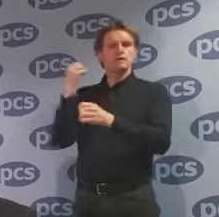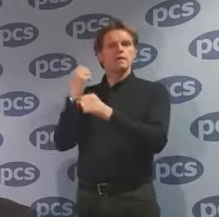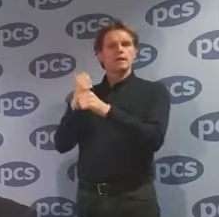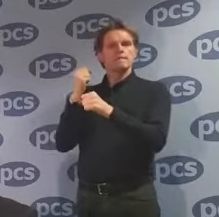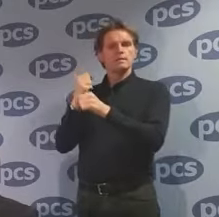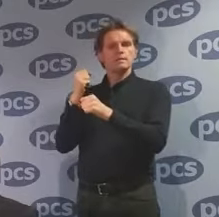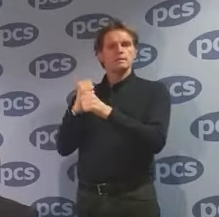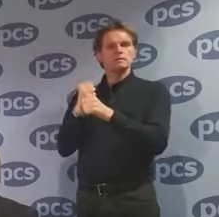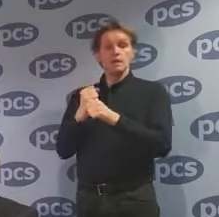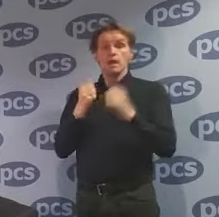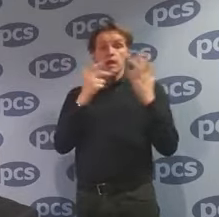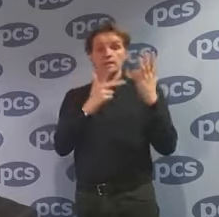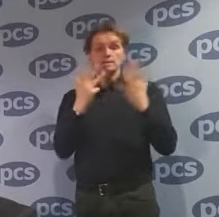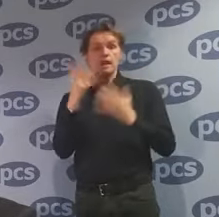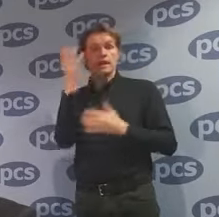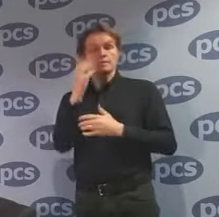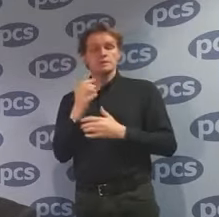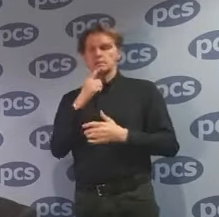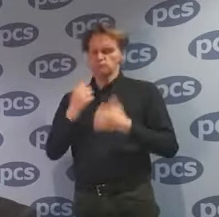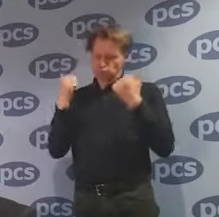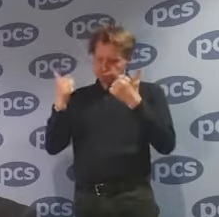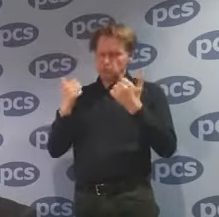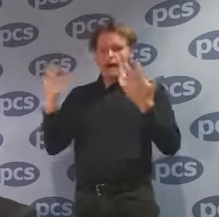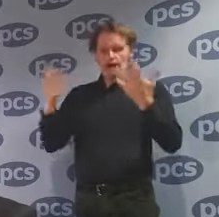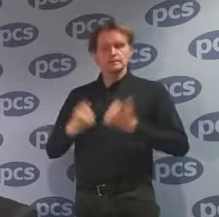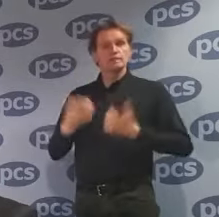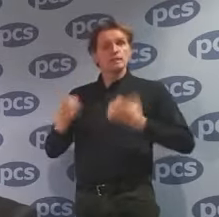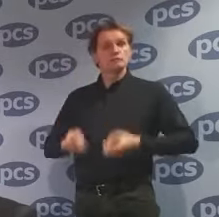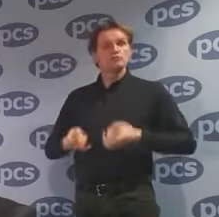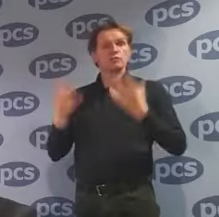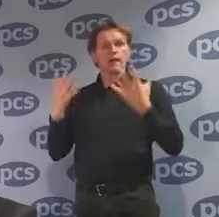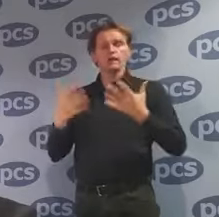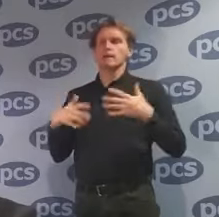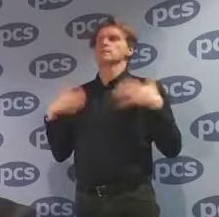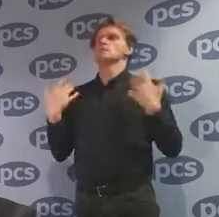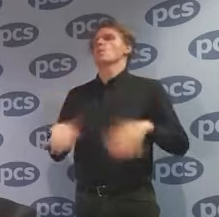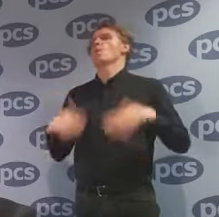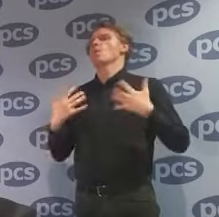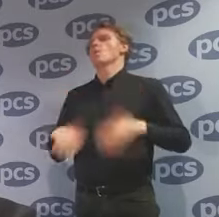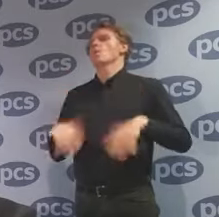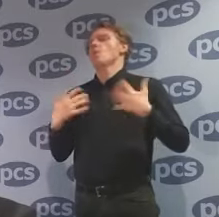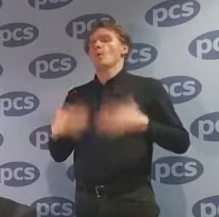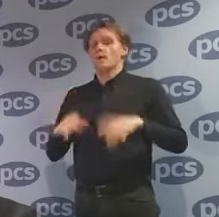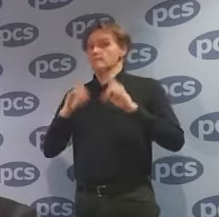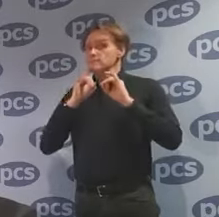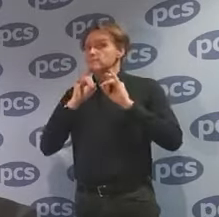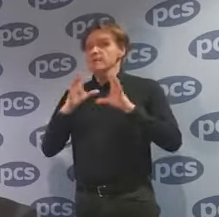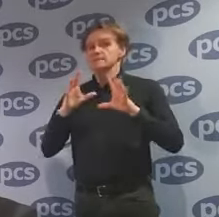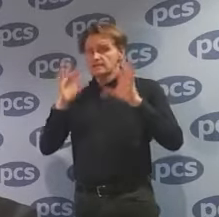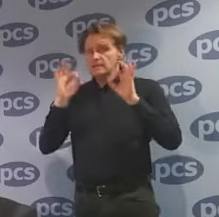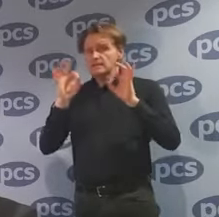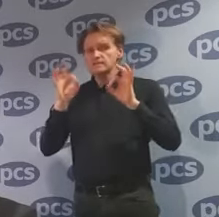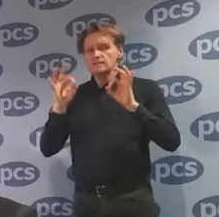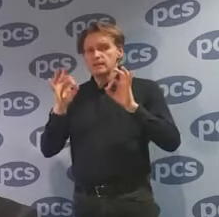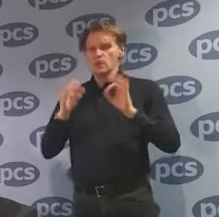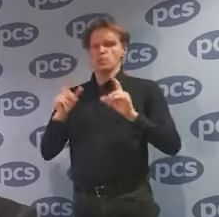we should reflect for a moment I think and say that is an extraordinary effort that we have pulled off and all of us should be really proud of the role that